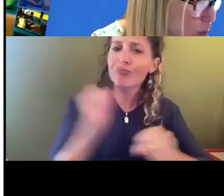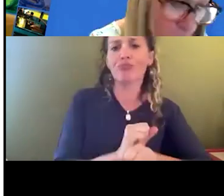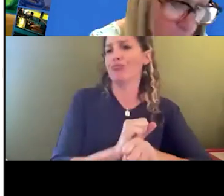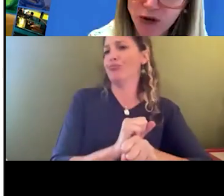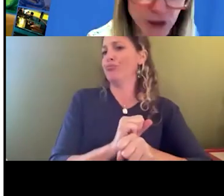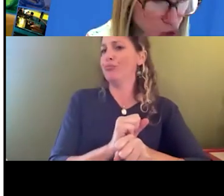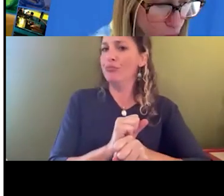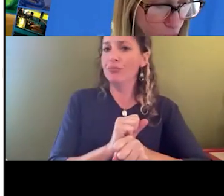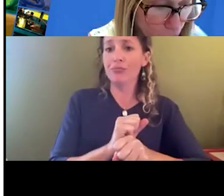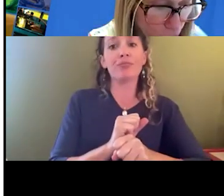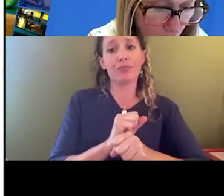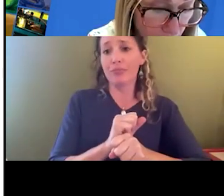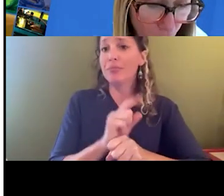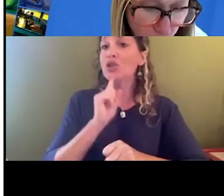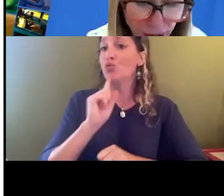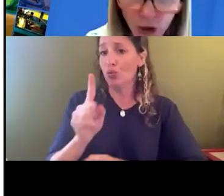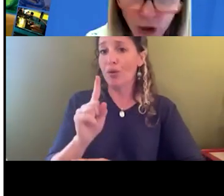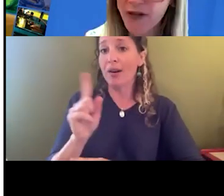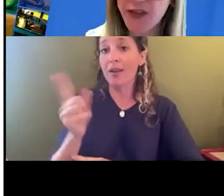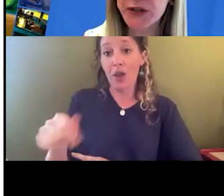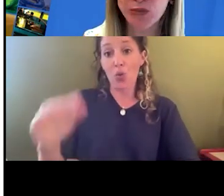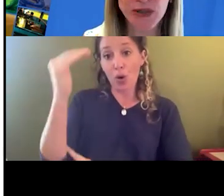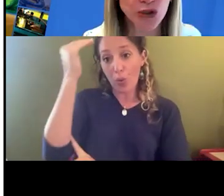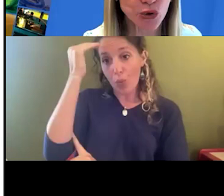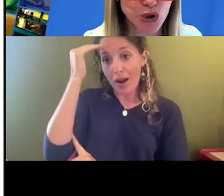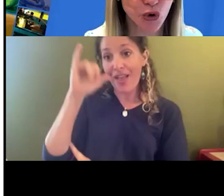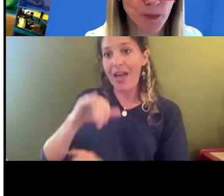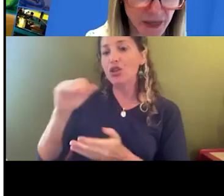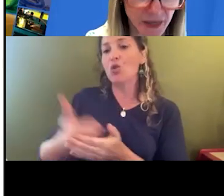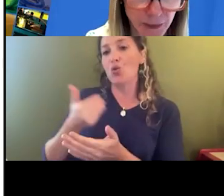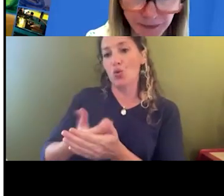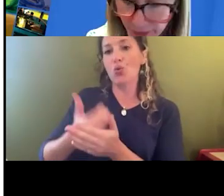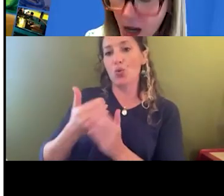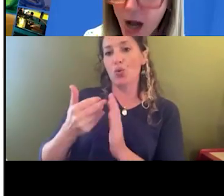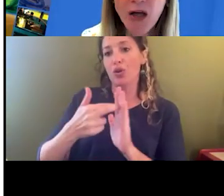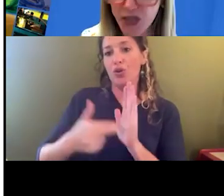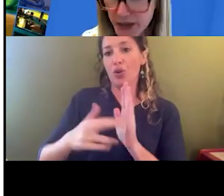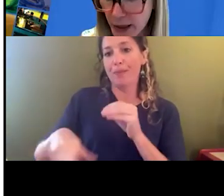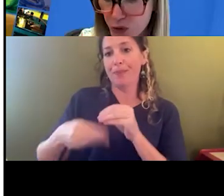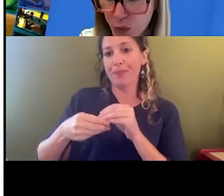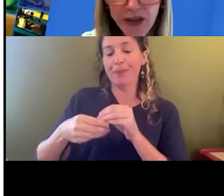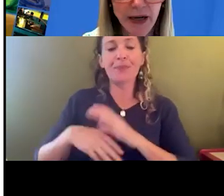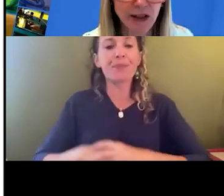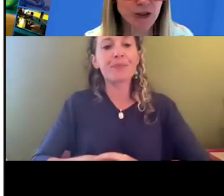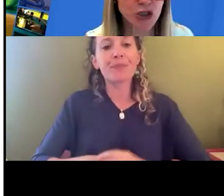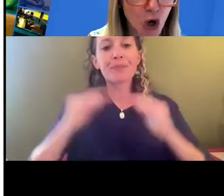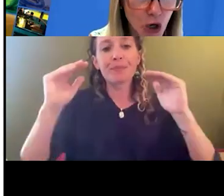sure that you were aware that this was a new term in there. The next one that I'd like to talk